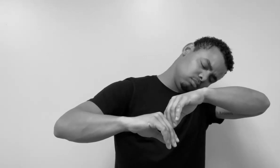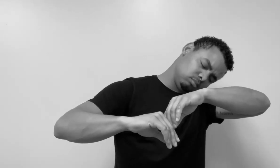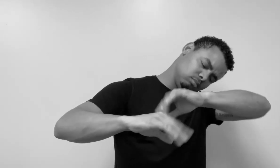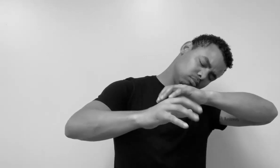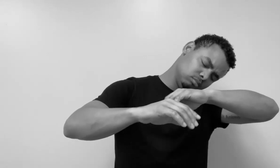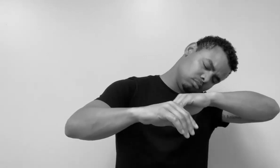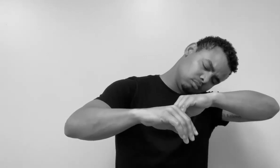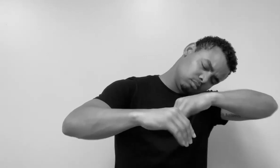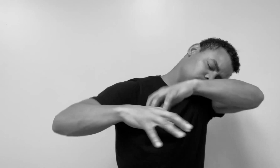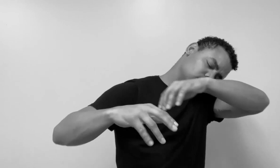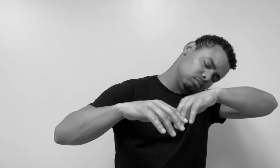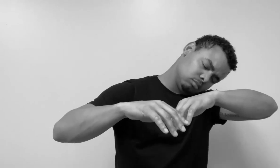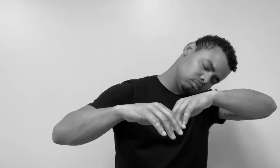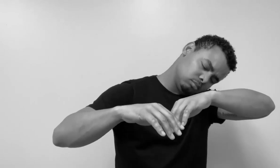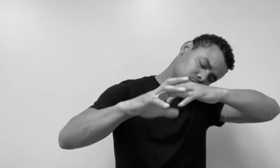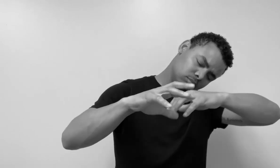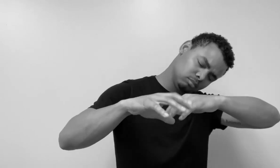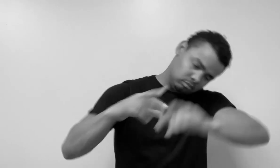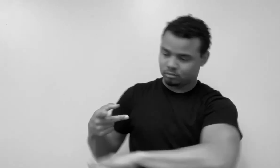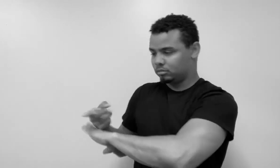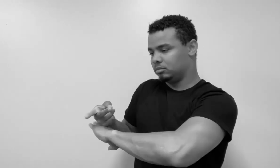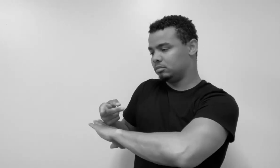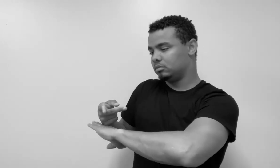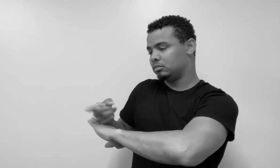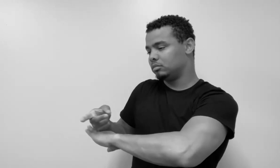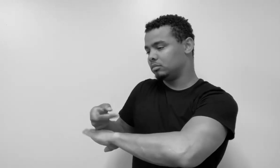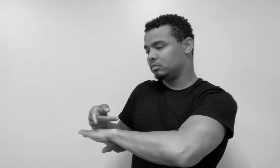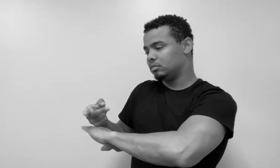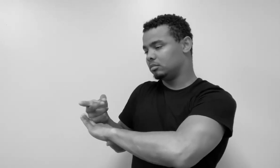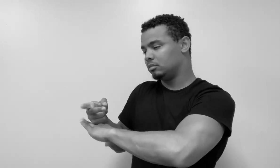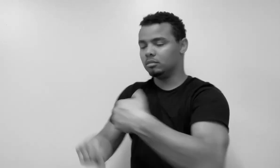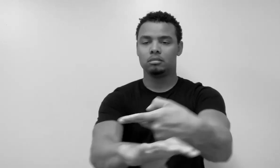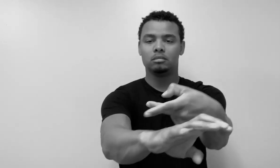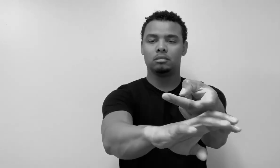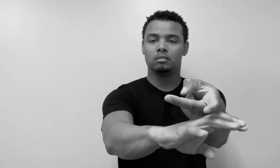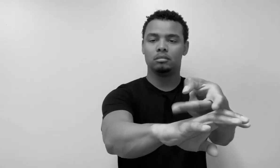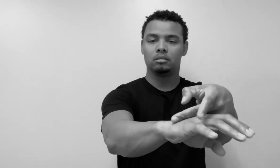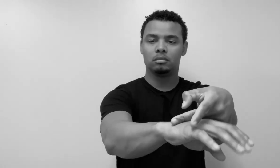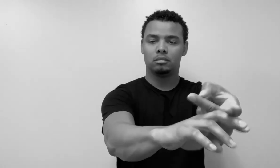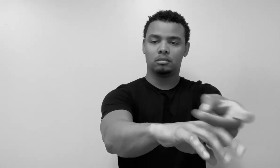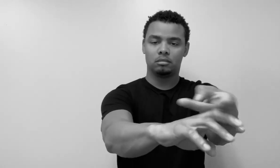Victims bodies twitching. Involuntary? Movements unnatural.